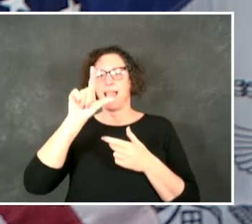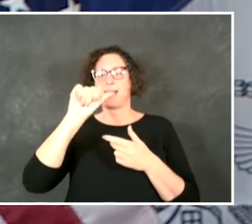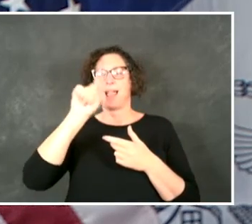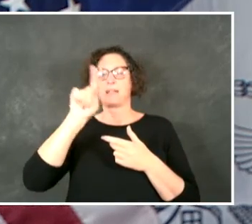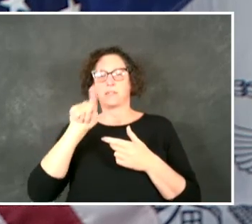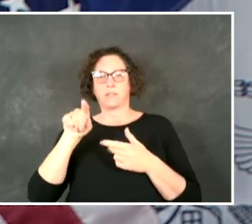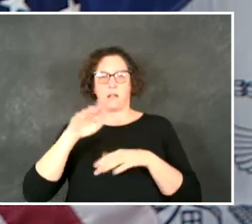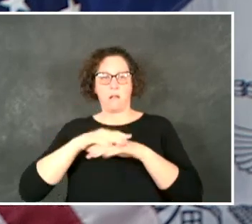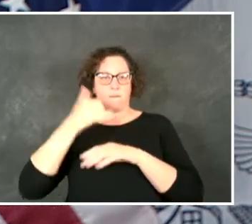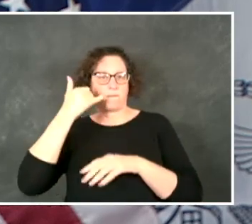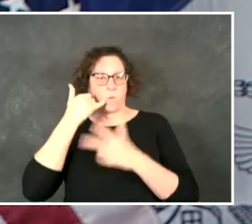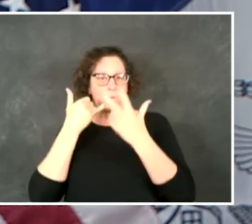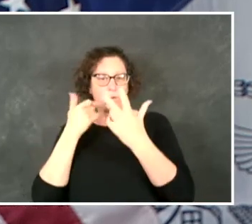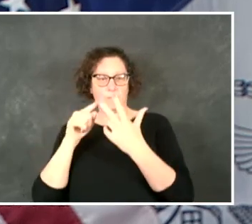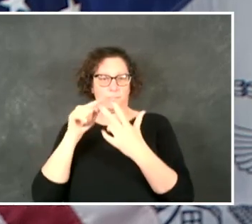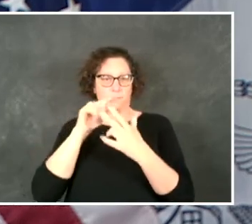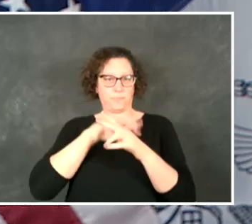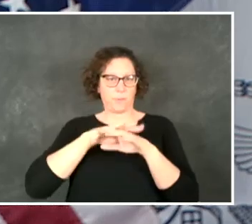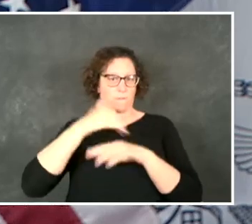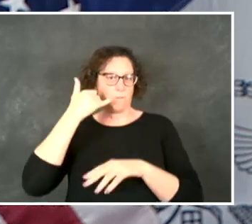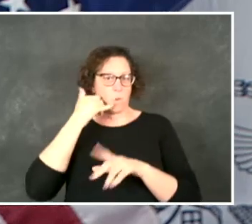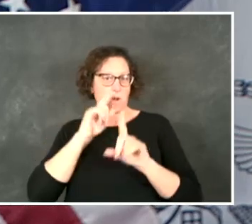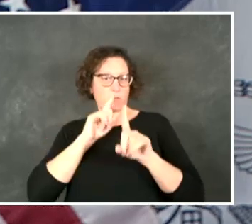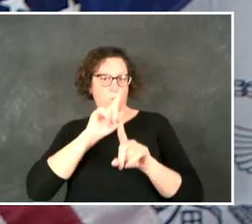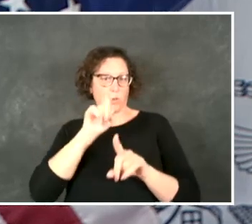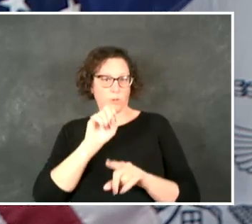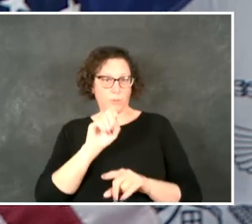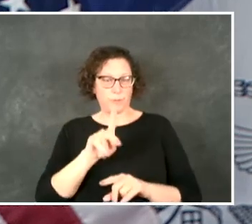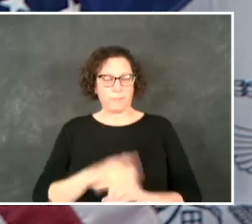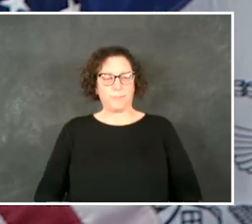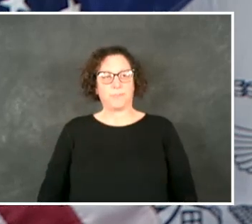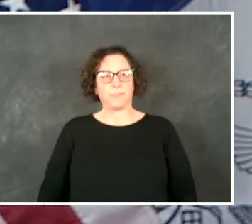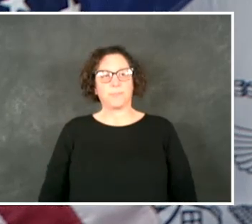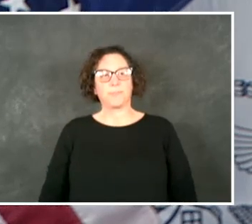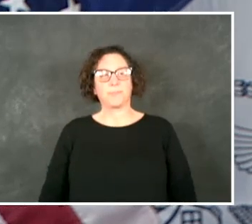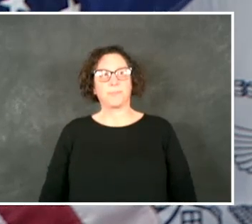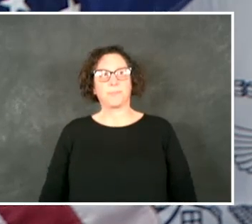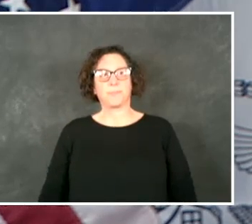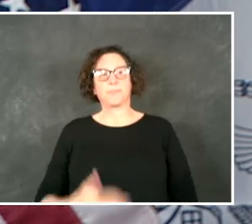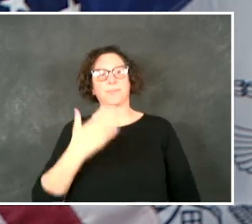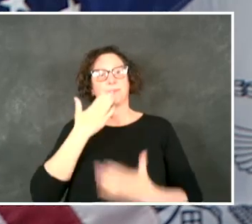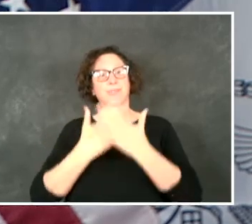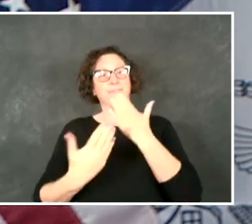FISRT QUESTION, BRIDGET FROM